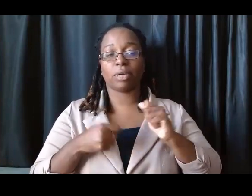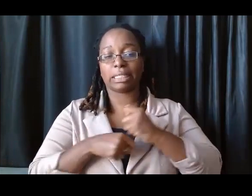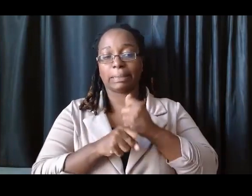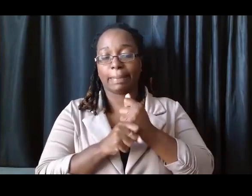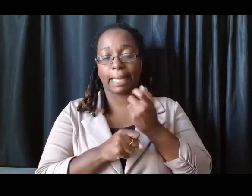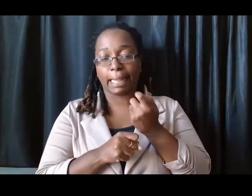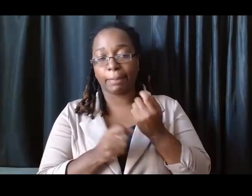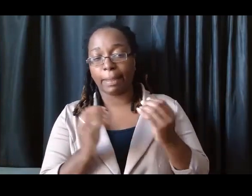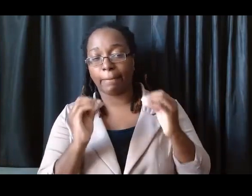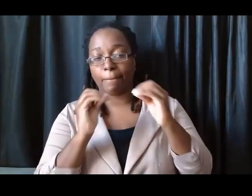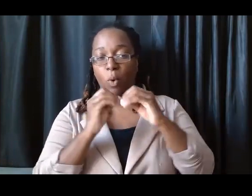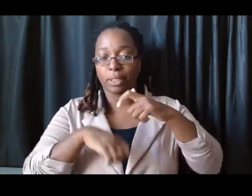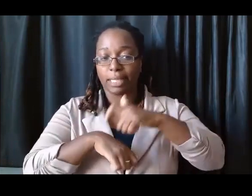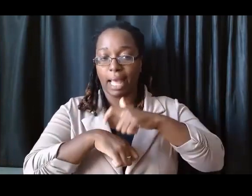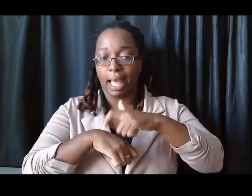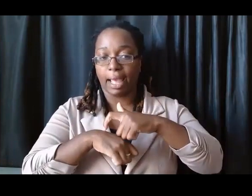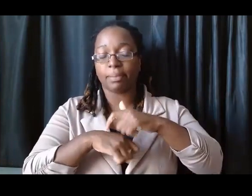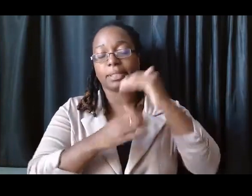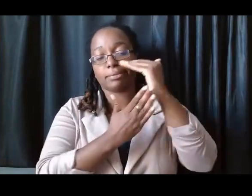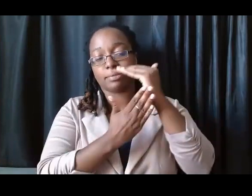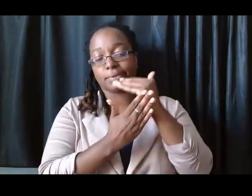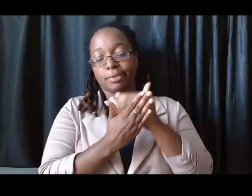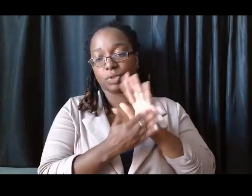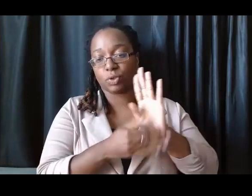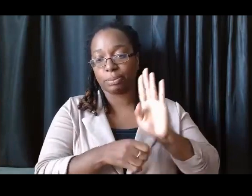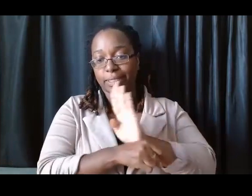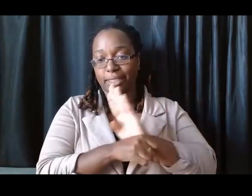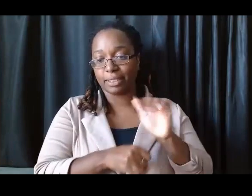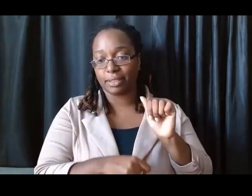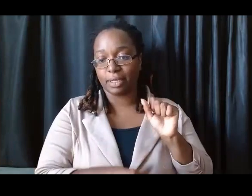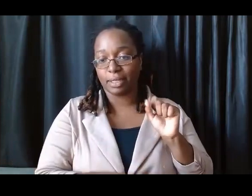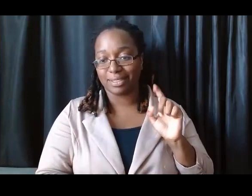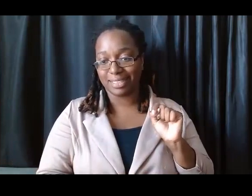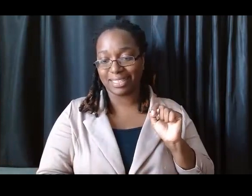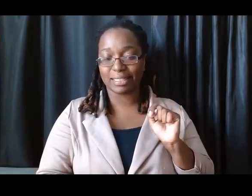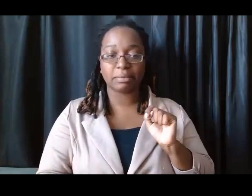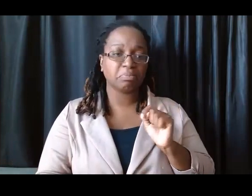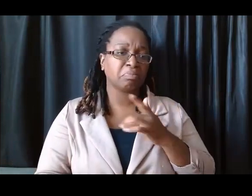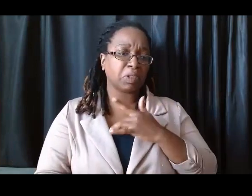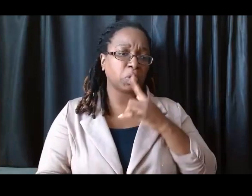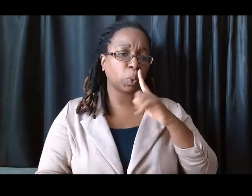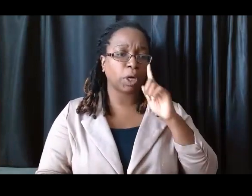to create a was assets. And at first what's true with most businesses is it's small.